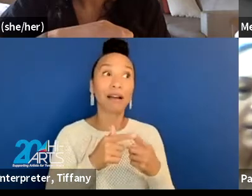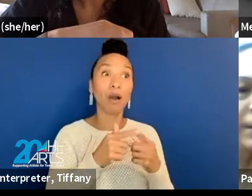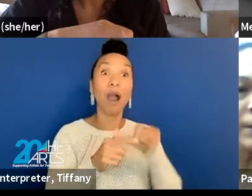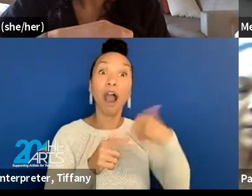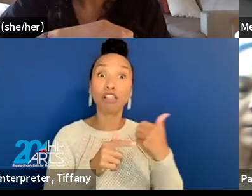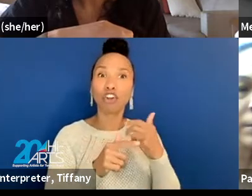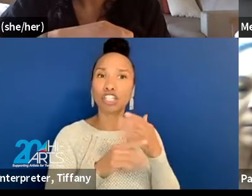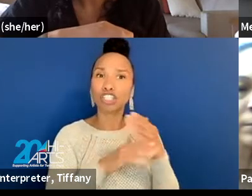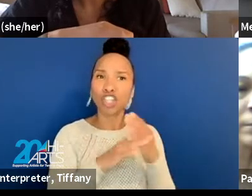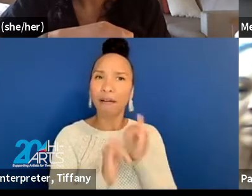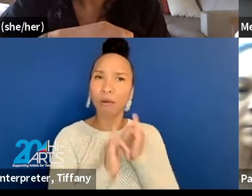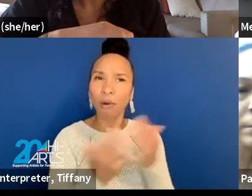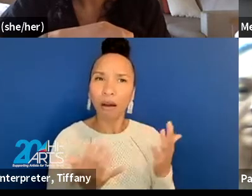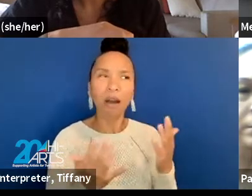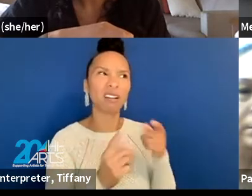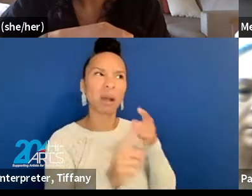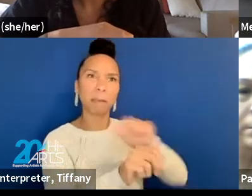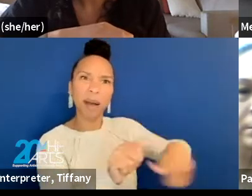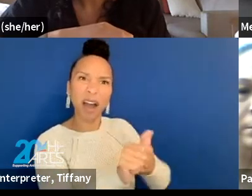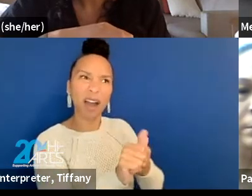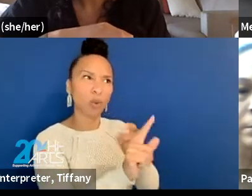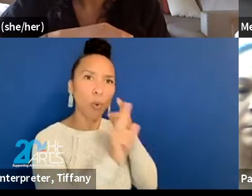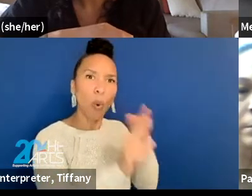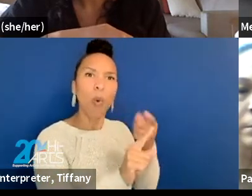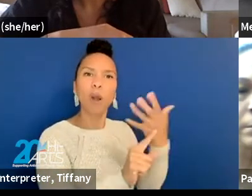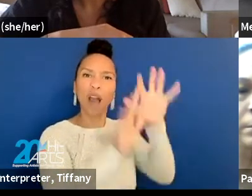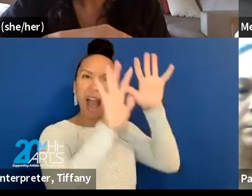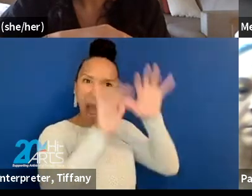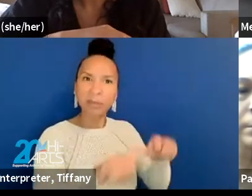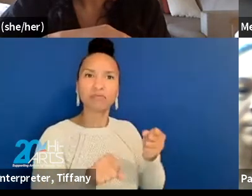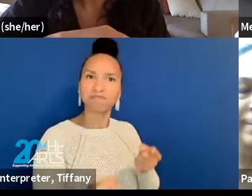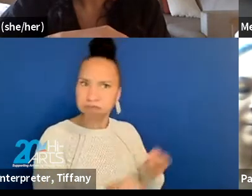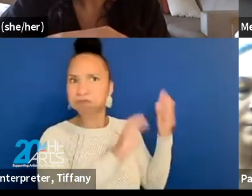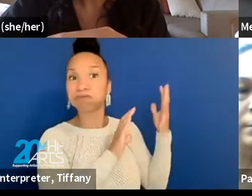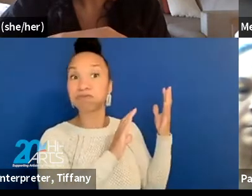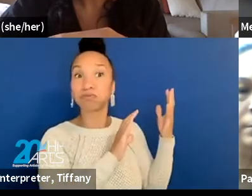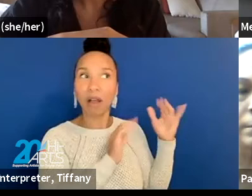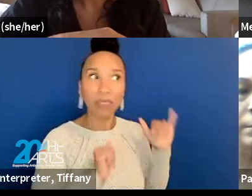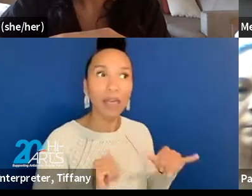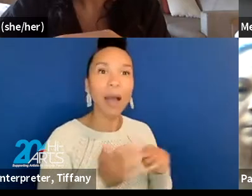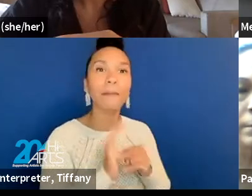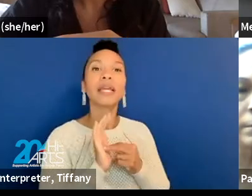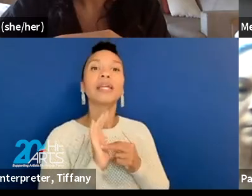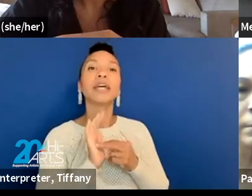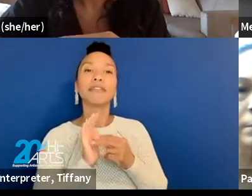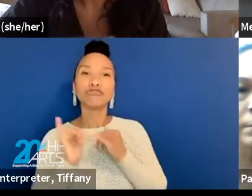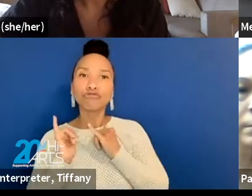Benjamin (they/them/elle): yeah I mean of course there's like all manner of feedback, but I think that's the impact that i'm feeling returned back.